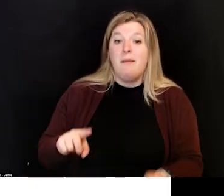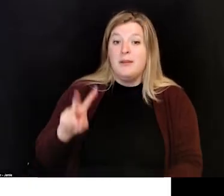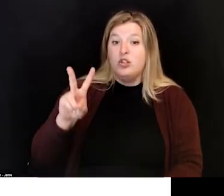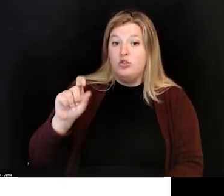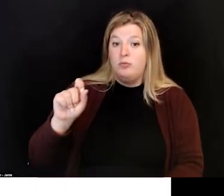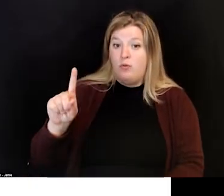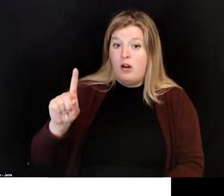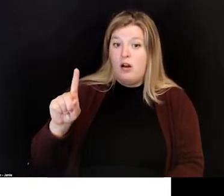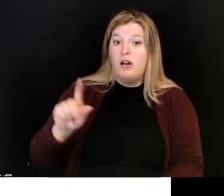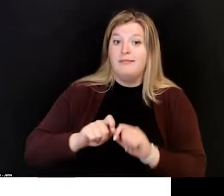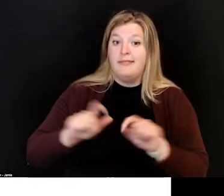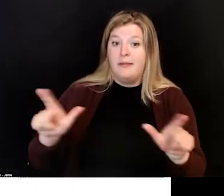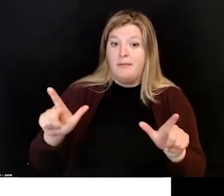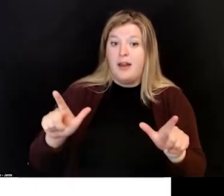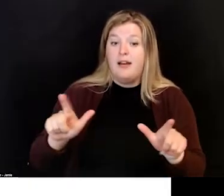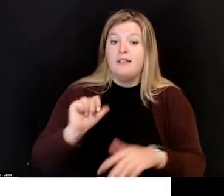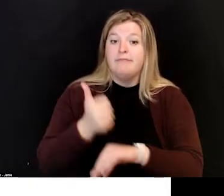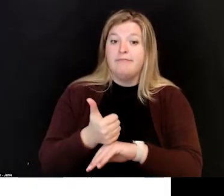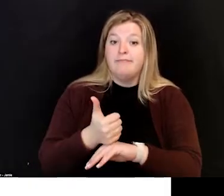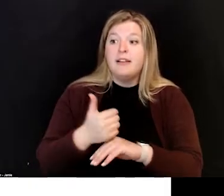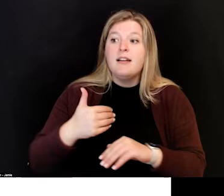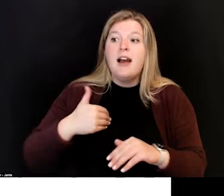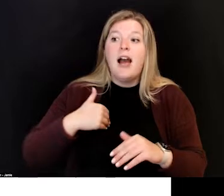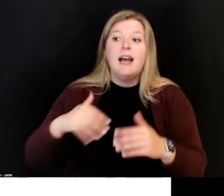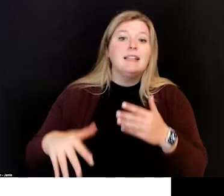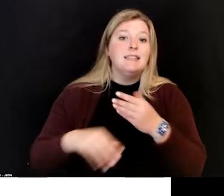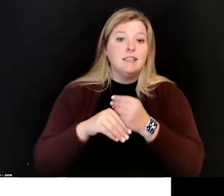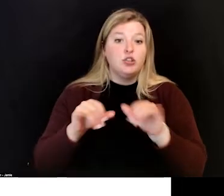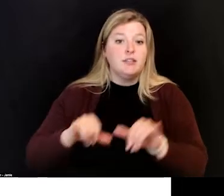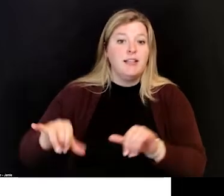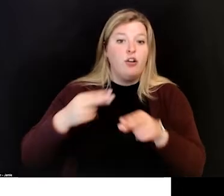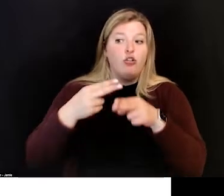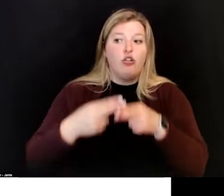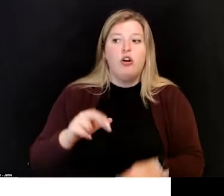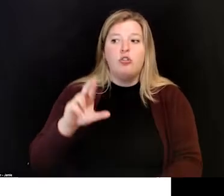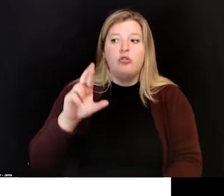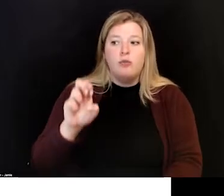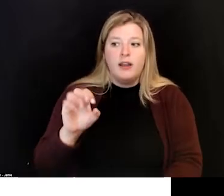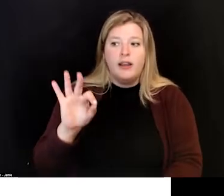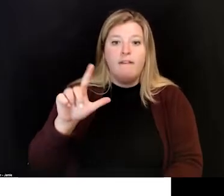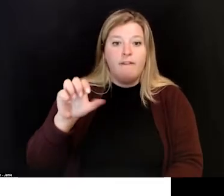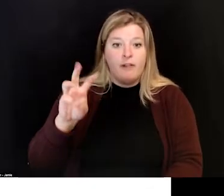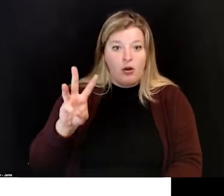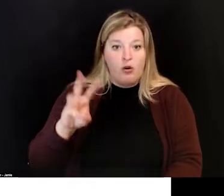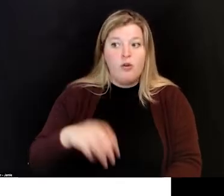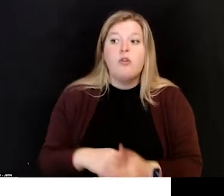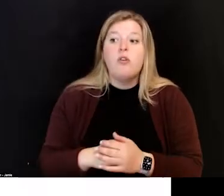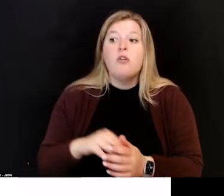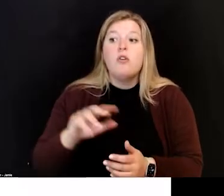we have an additional standard called Reflow. And the text for that says, "Content can be presented